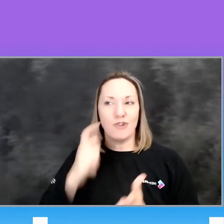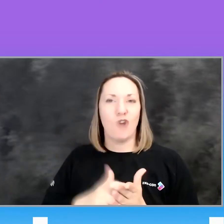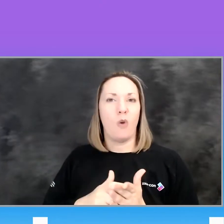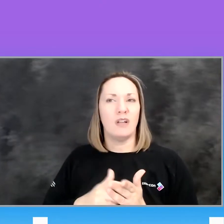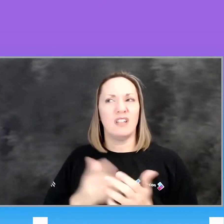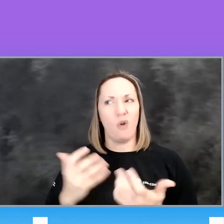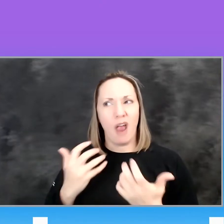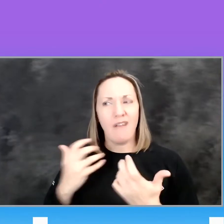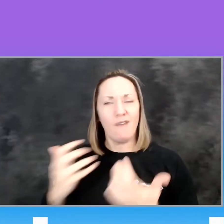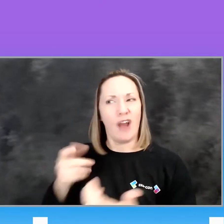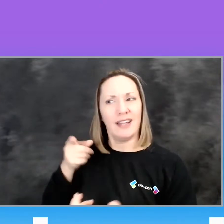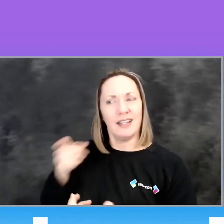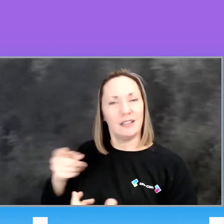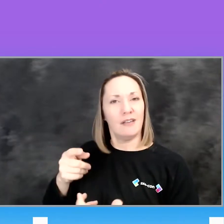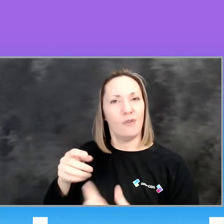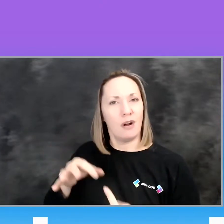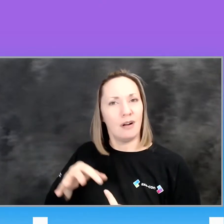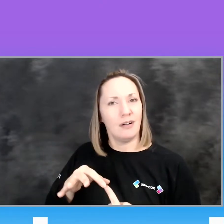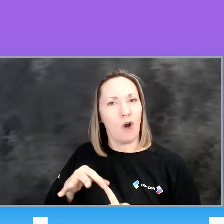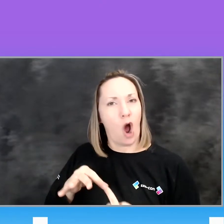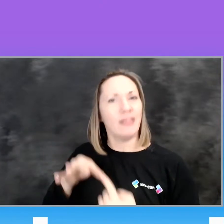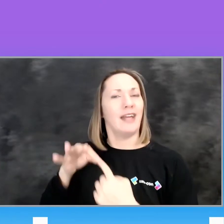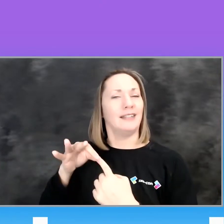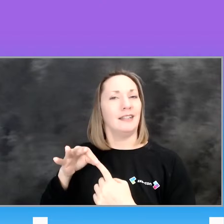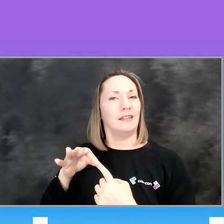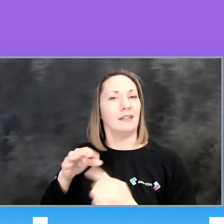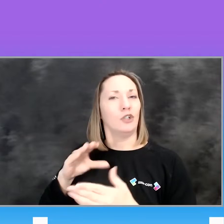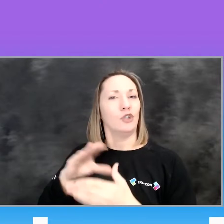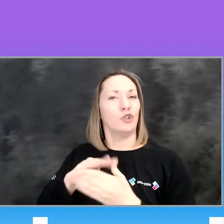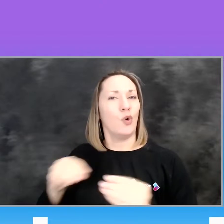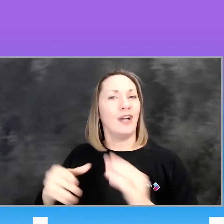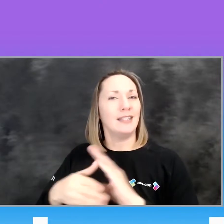an audience for authentic